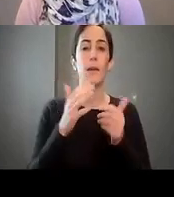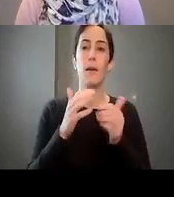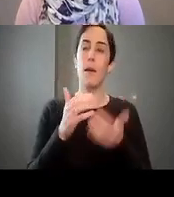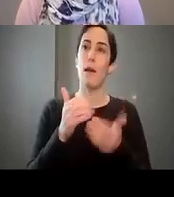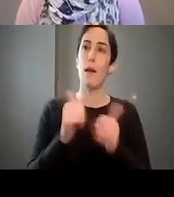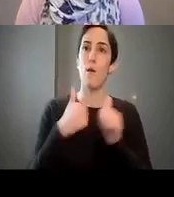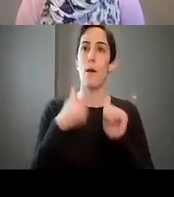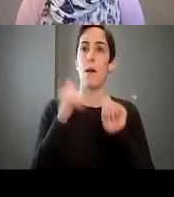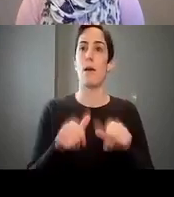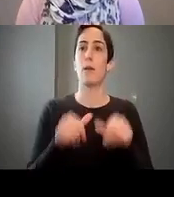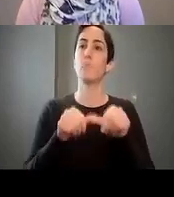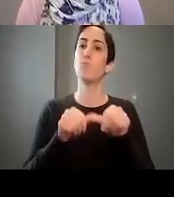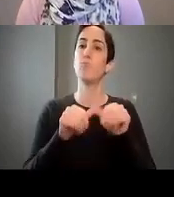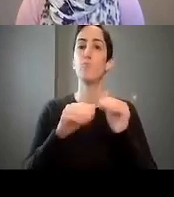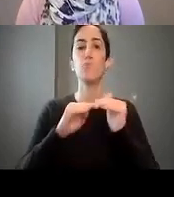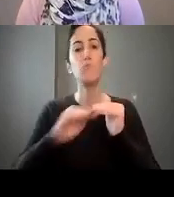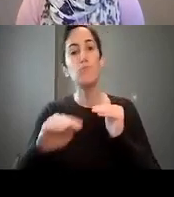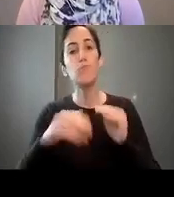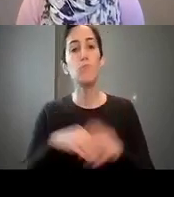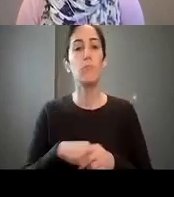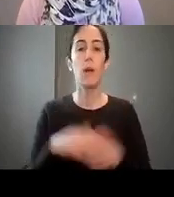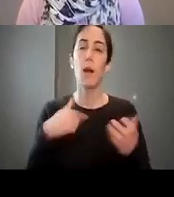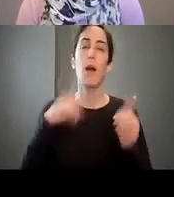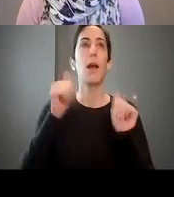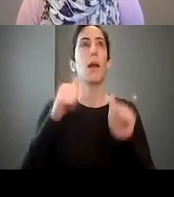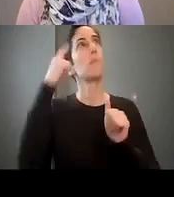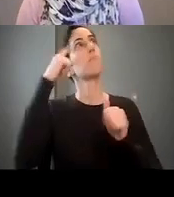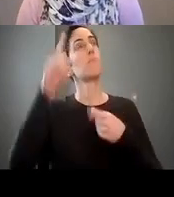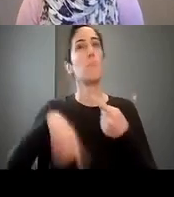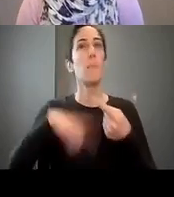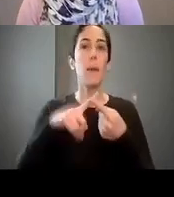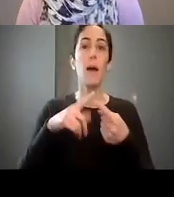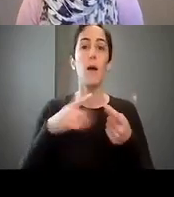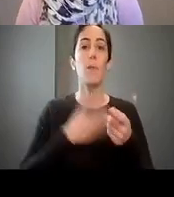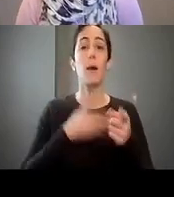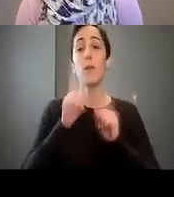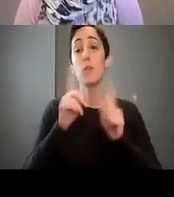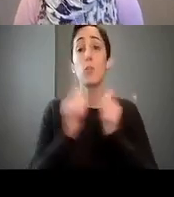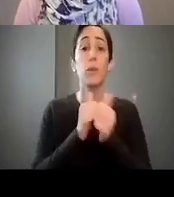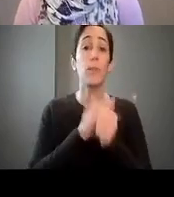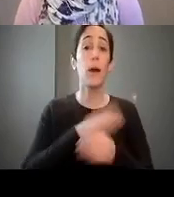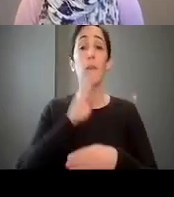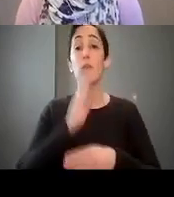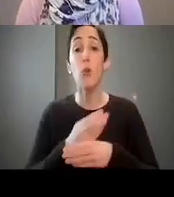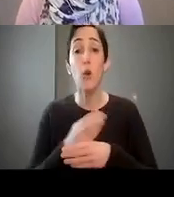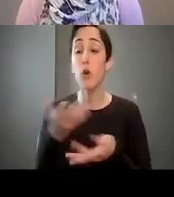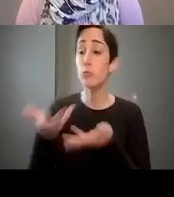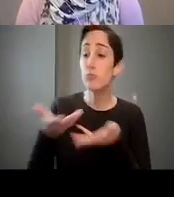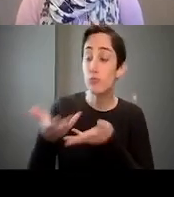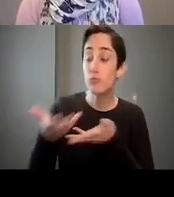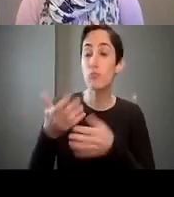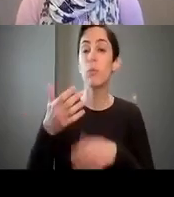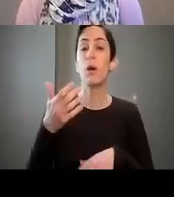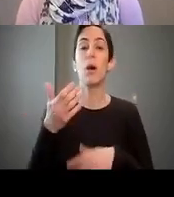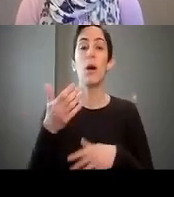with my daughter about things that are examples from conversations I've had normal and routine and an expected part with my daughter about things that are of health and wellness. Like it doesn't normal and routine and an expected part